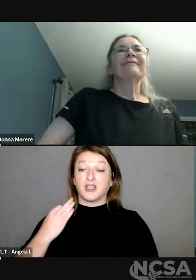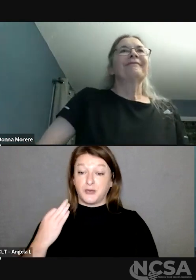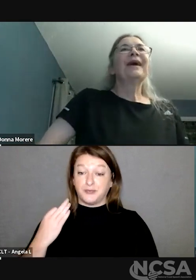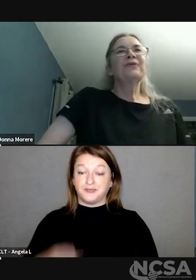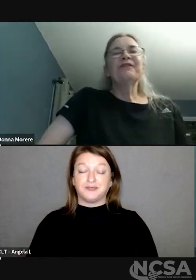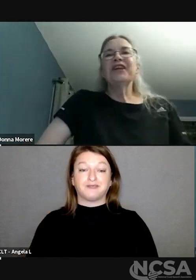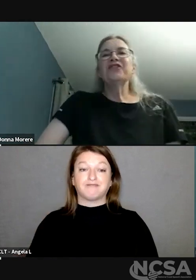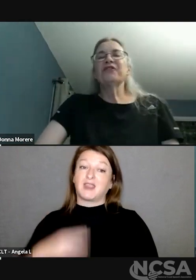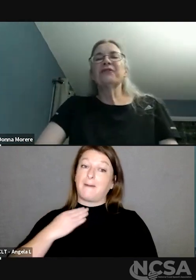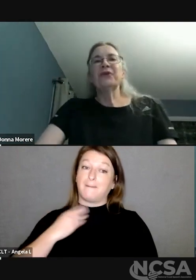So, back to the advantages of Cued Speech.